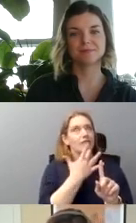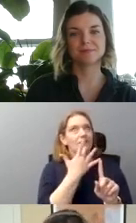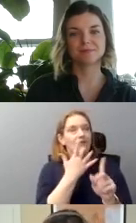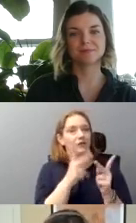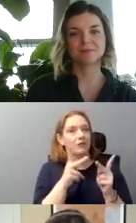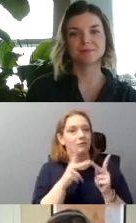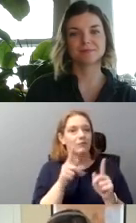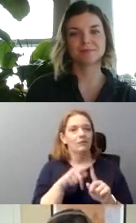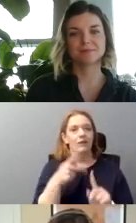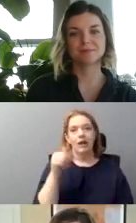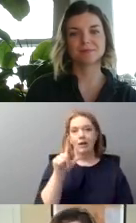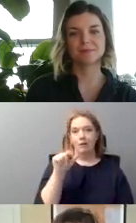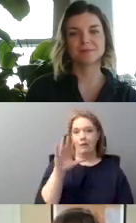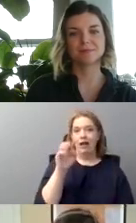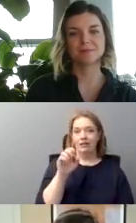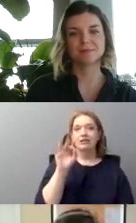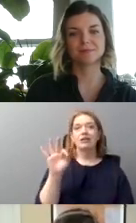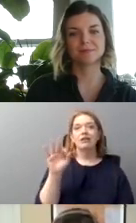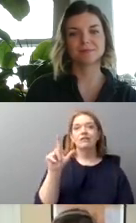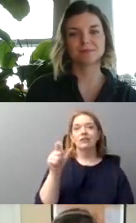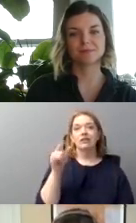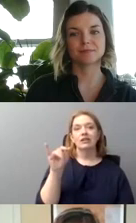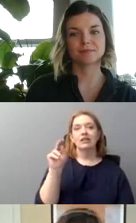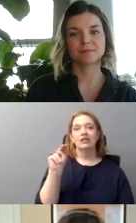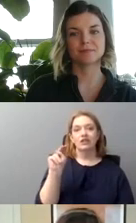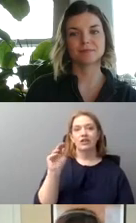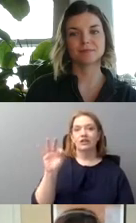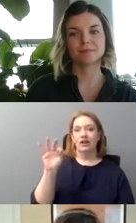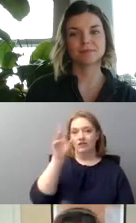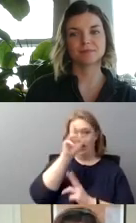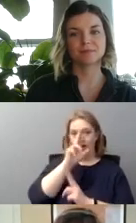the Legion of Honor, where a cast of Rodin's The Thinker greets you in the central court.